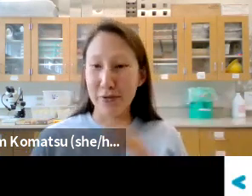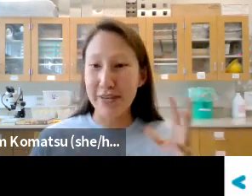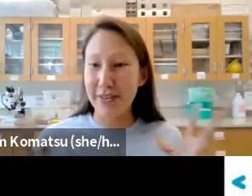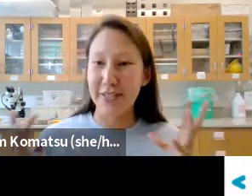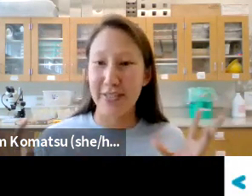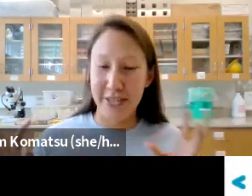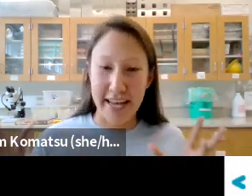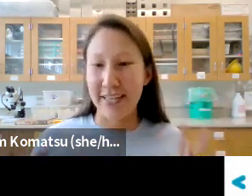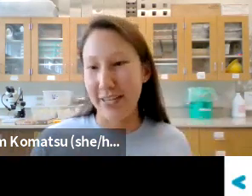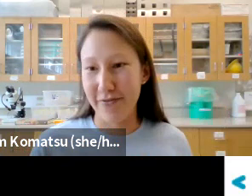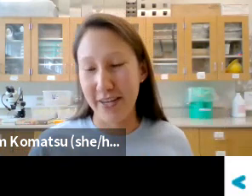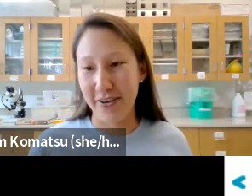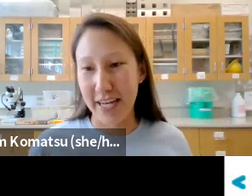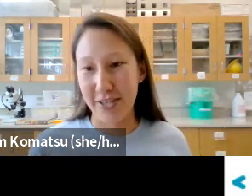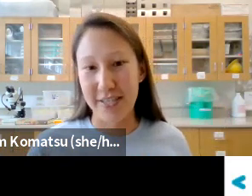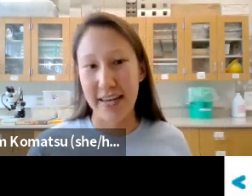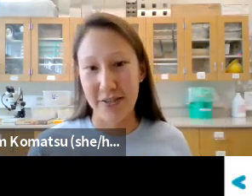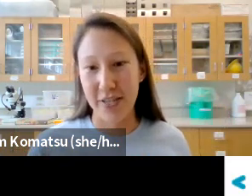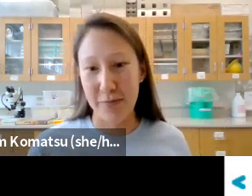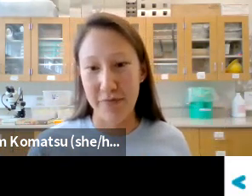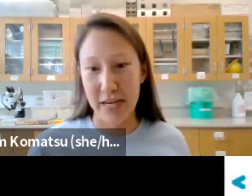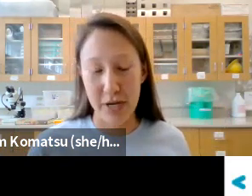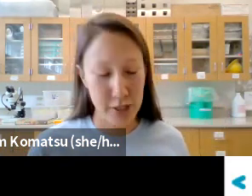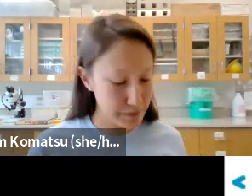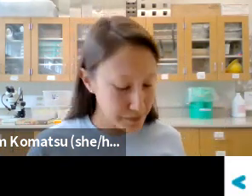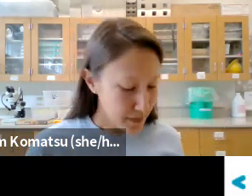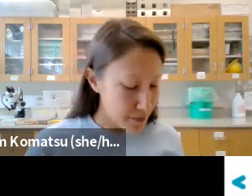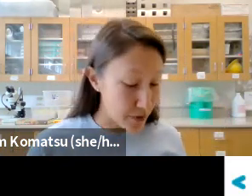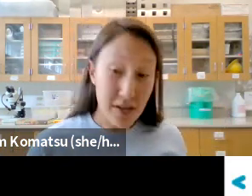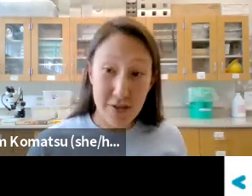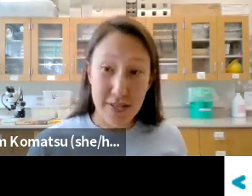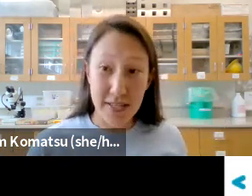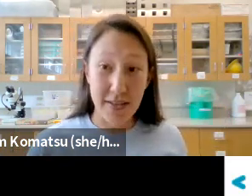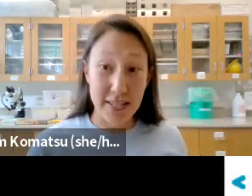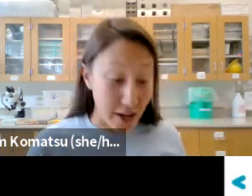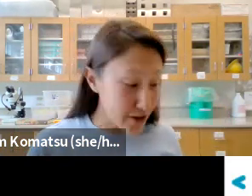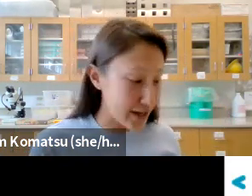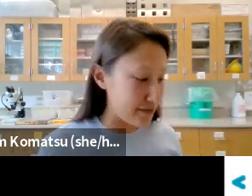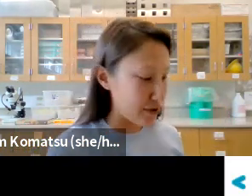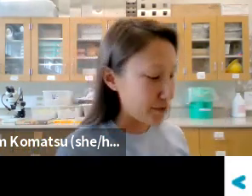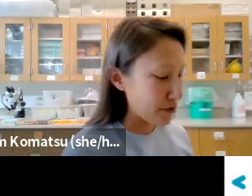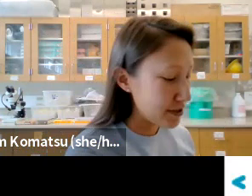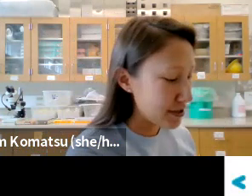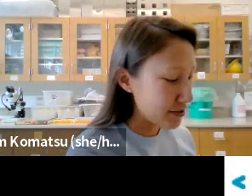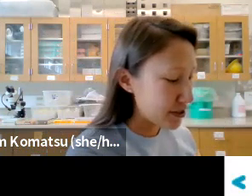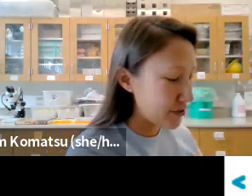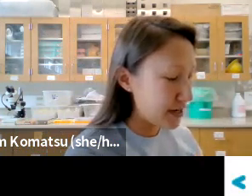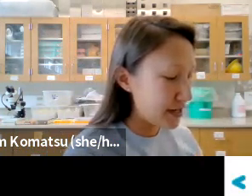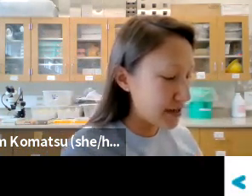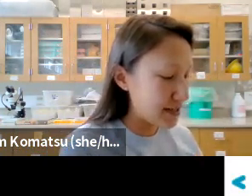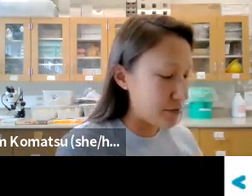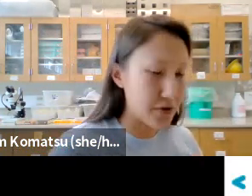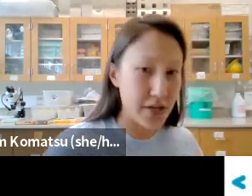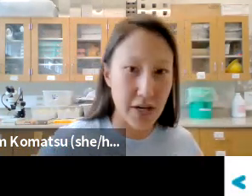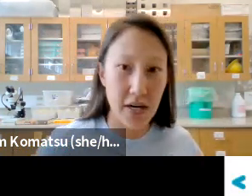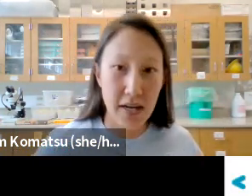Kim Komatsu (she/her): you're leaving these jagged irregular edges, as your type of damage, but we also see lots of other kinds of herbivores so I'll show you another example here.